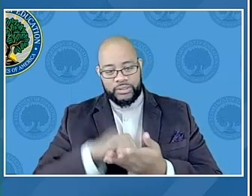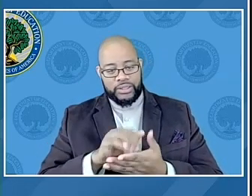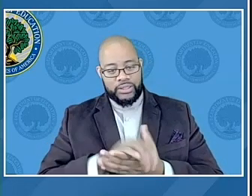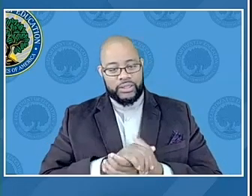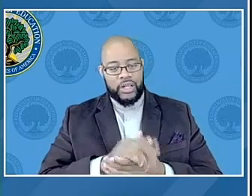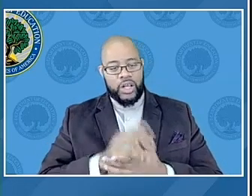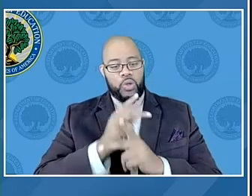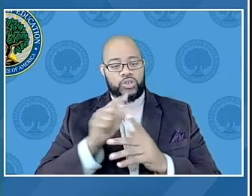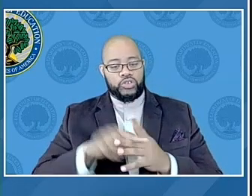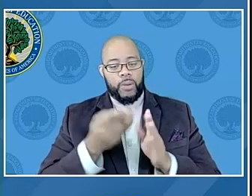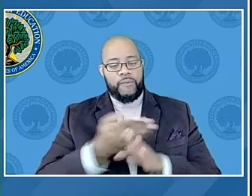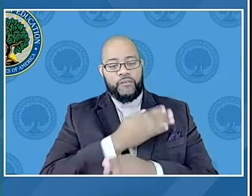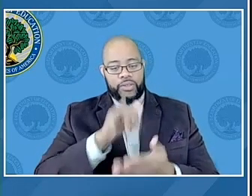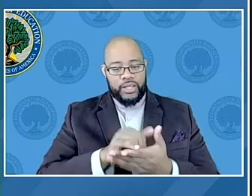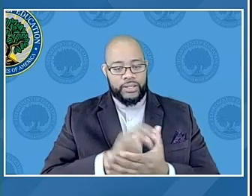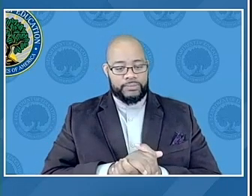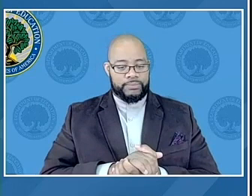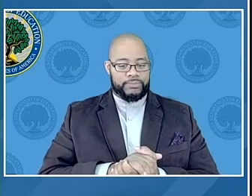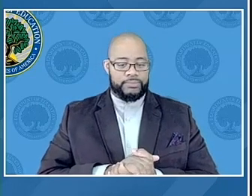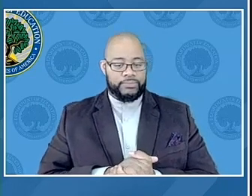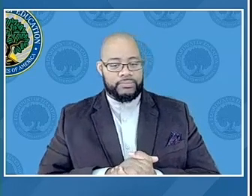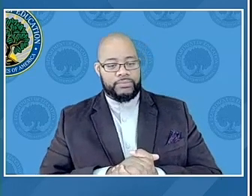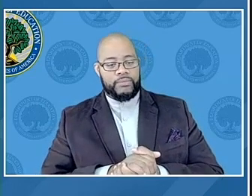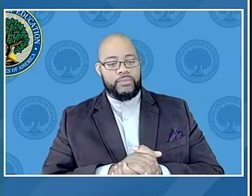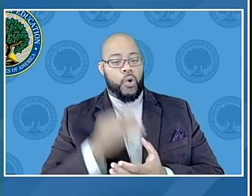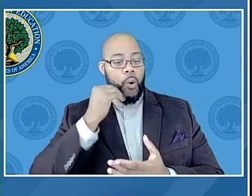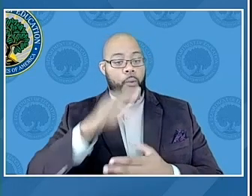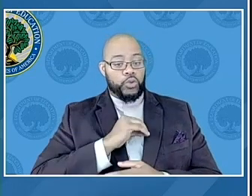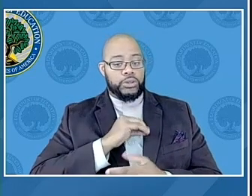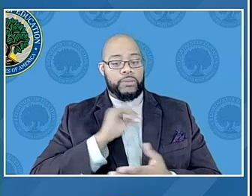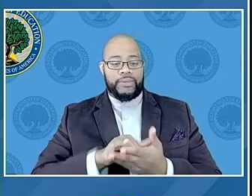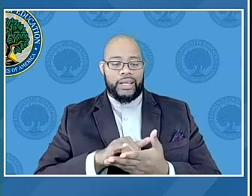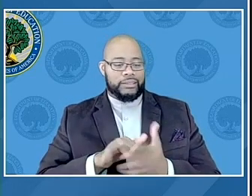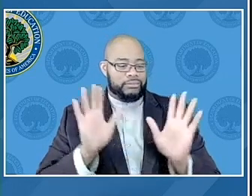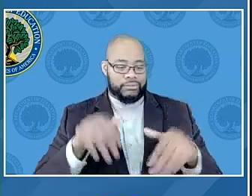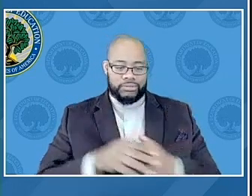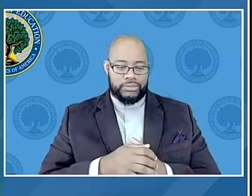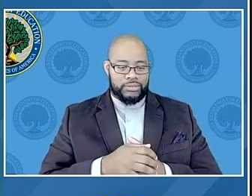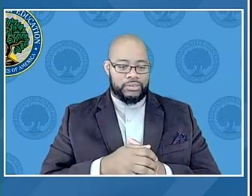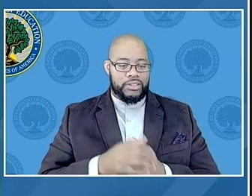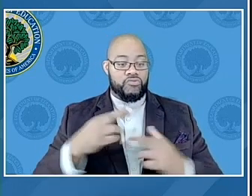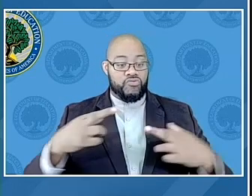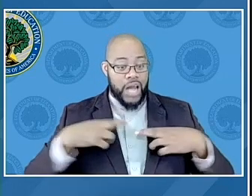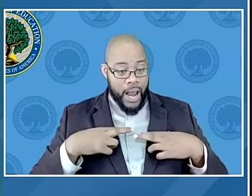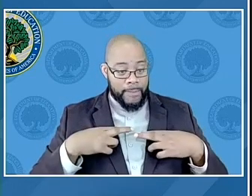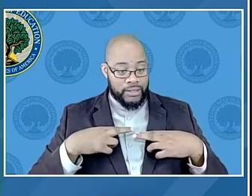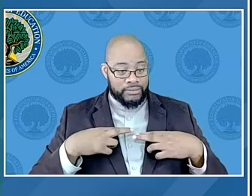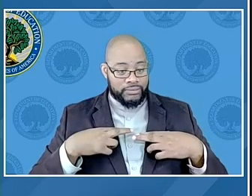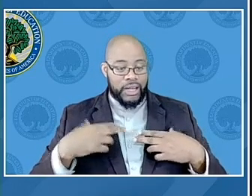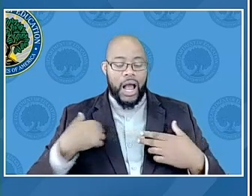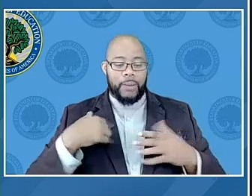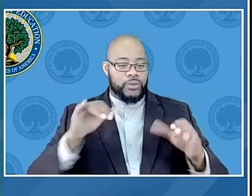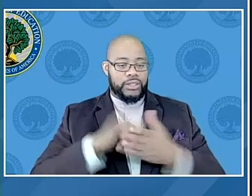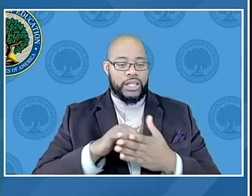then. Home ownership. That's a laugh. Retirement. I'll be doing this until I die, which